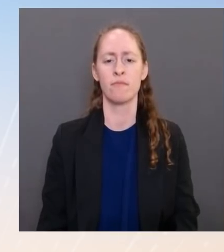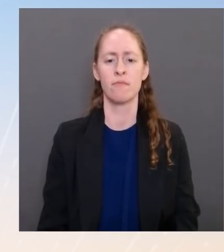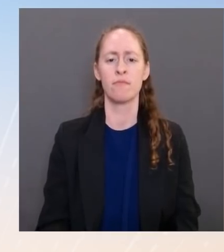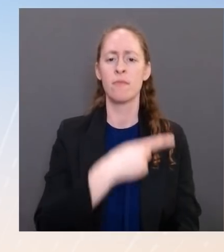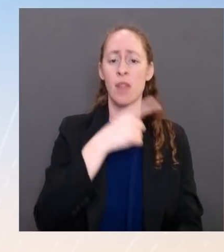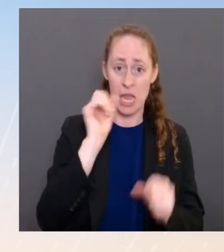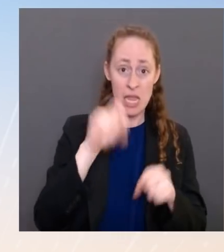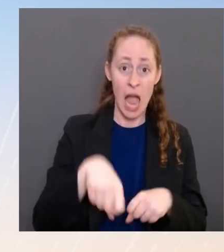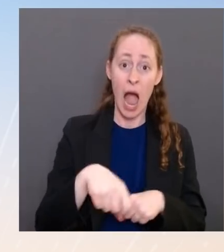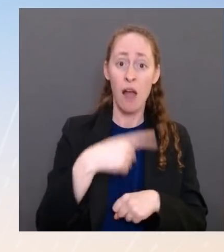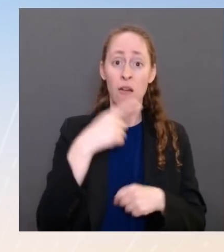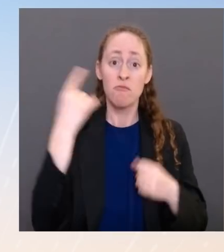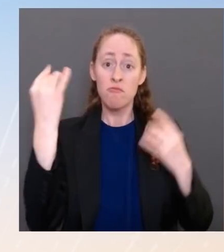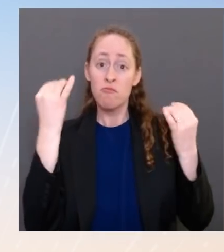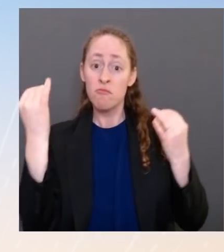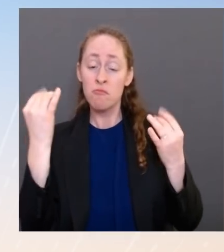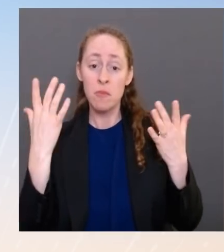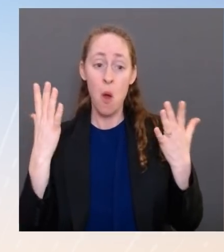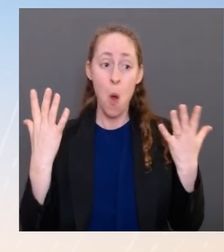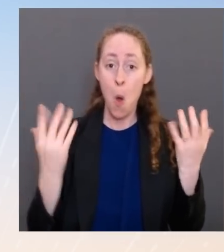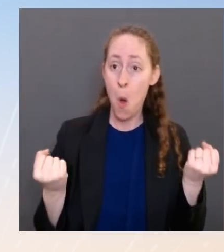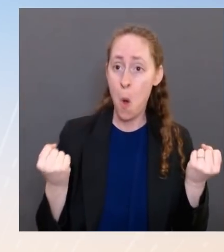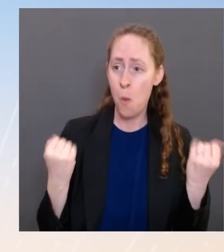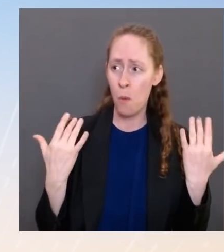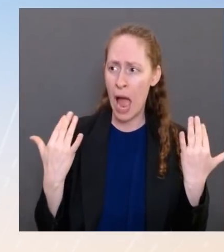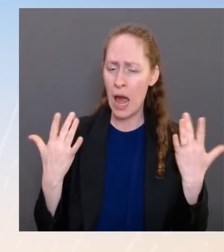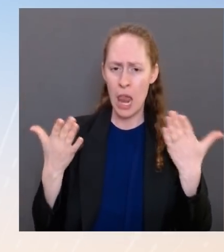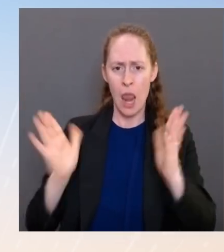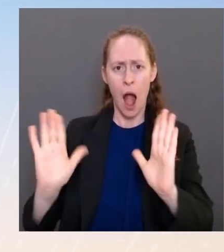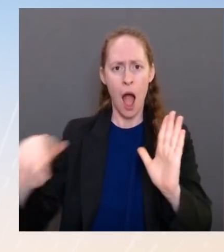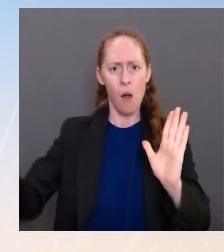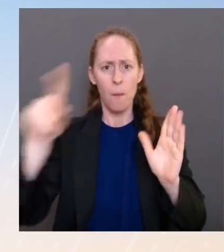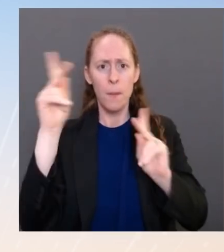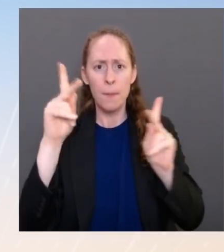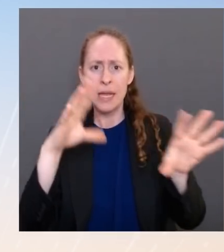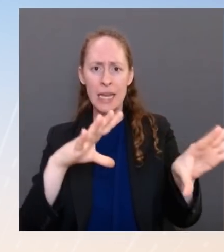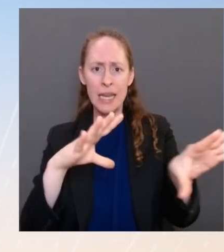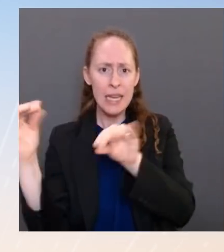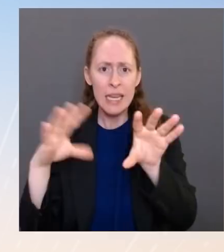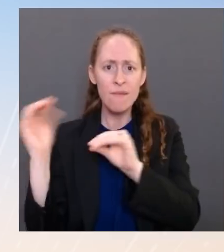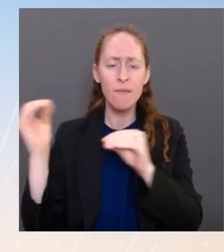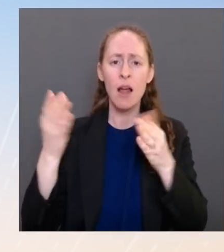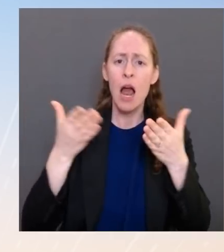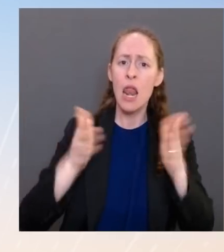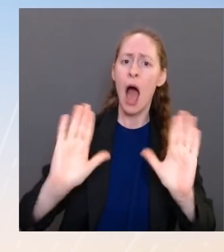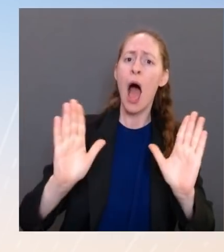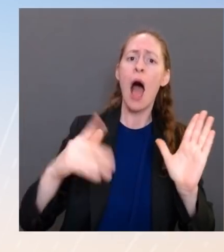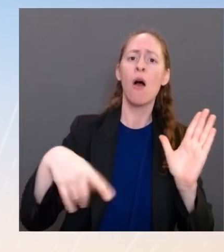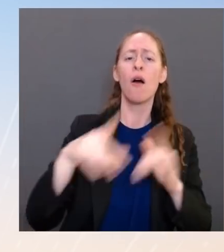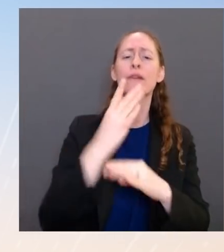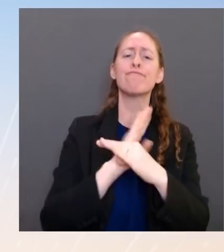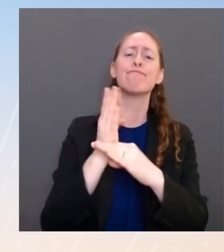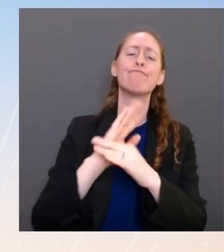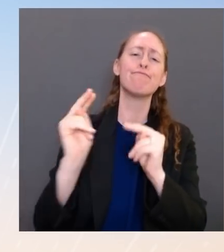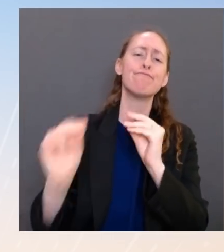and being willing to take part in a diplomatic process. And then lastly, Mexico's President said he might not go to Los Angeles